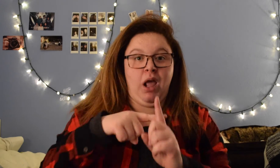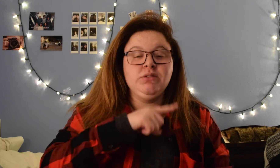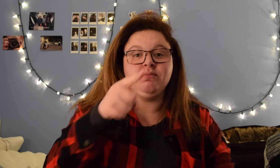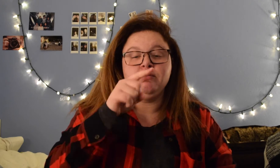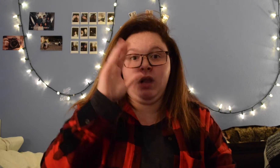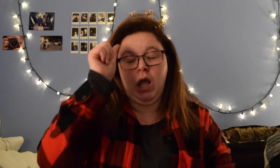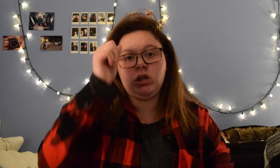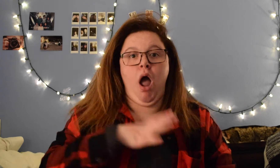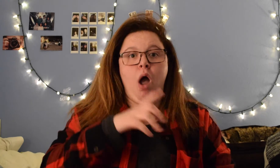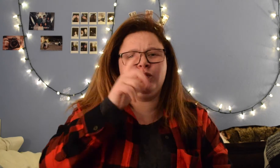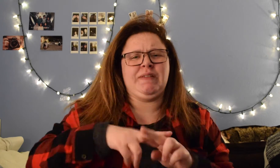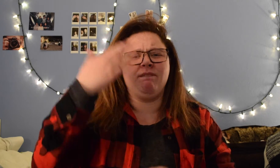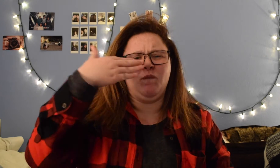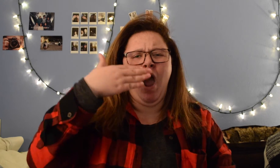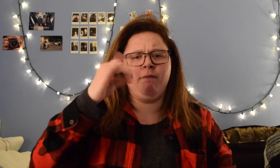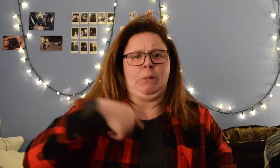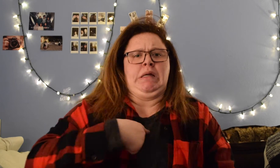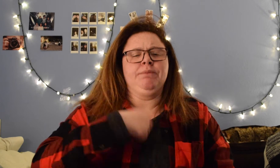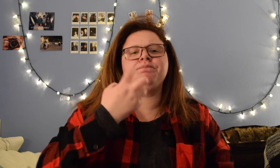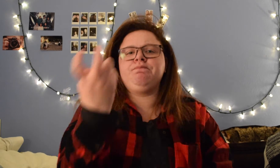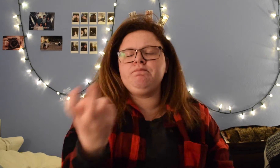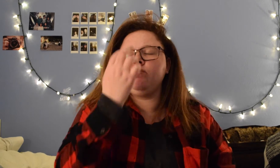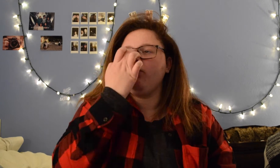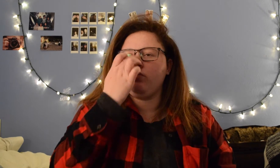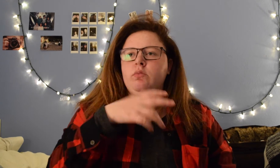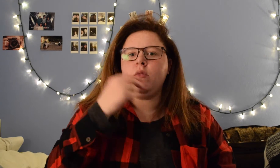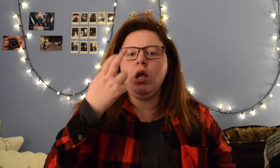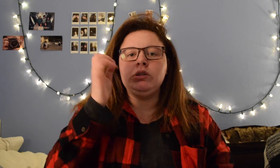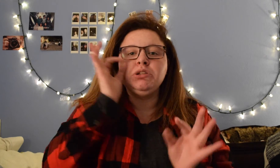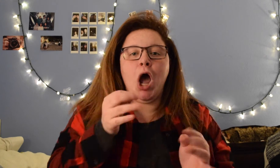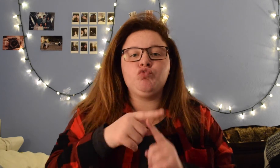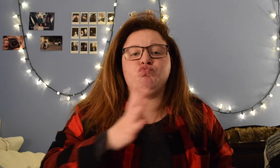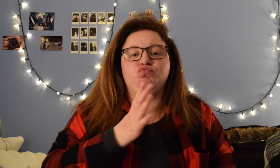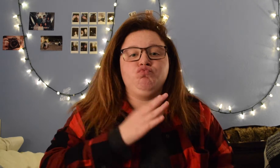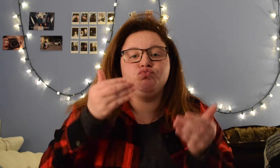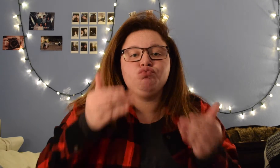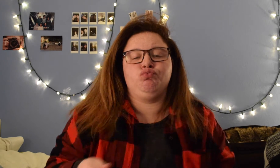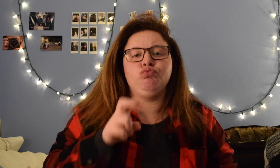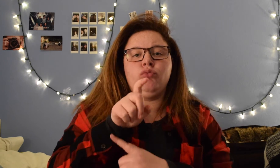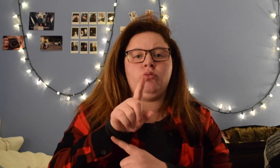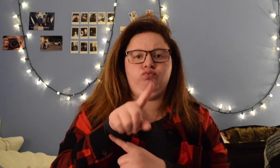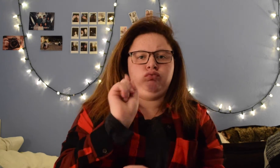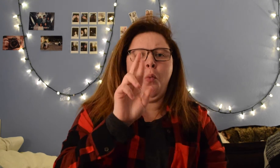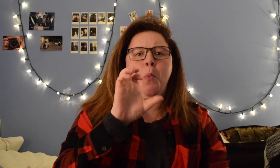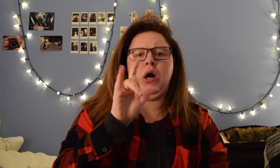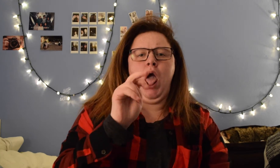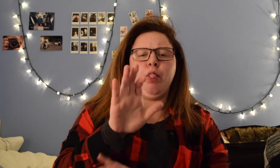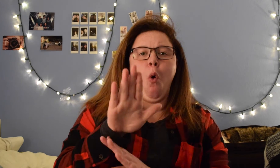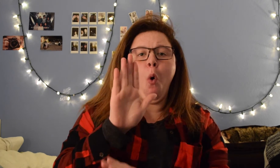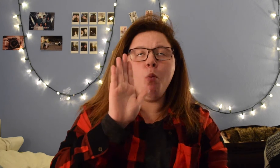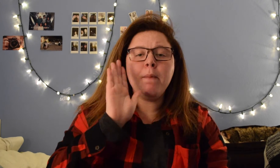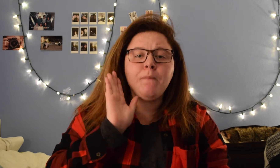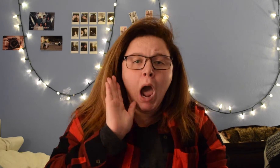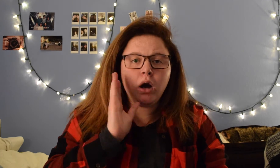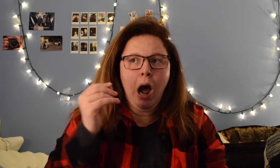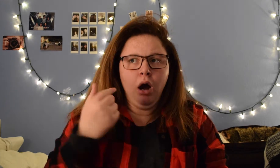Plus there was a guy who was sitting in front of me and he decided to recline the whole way back